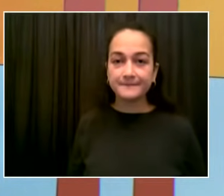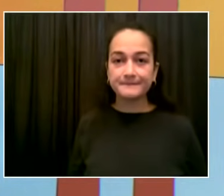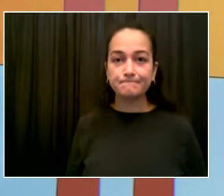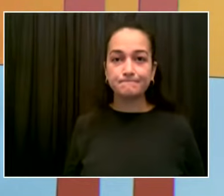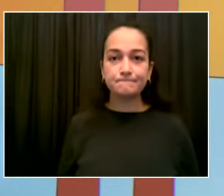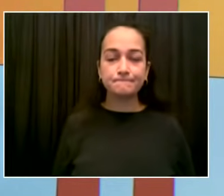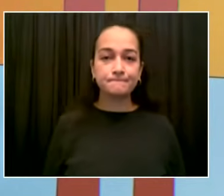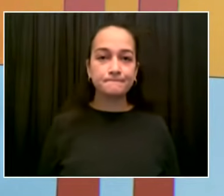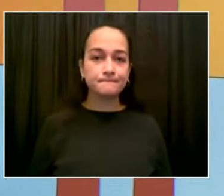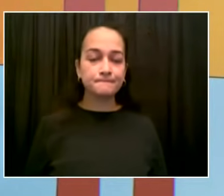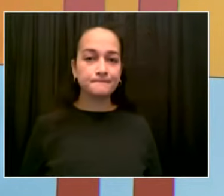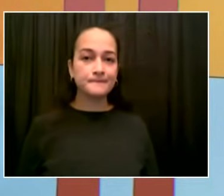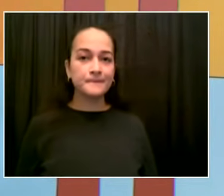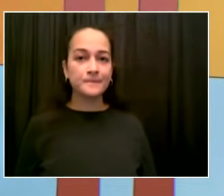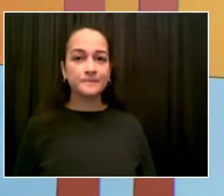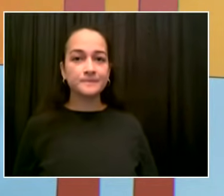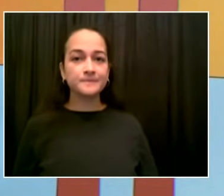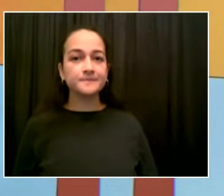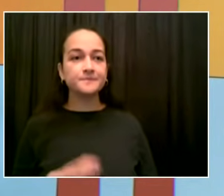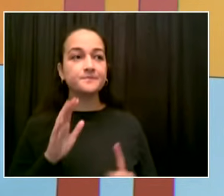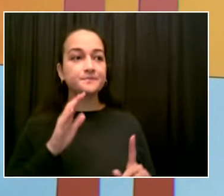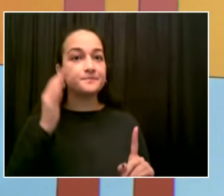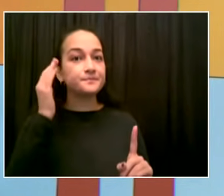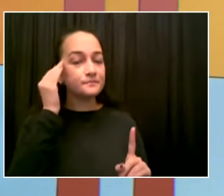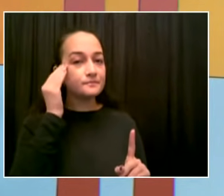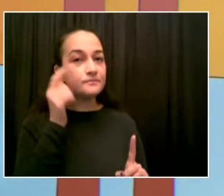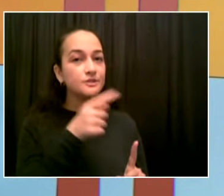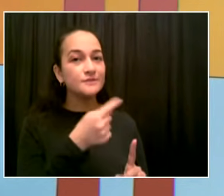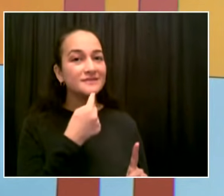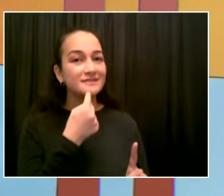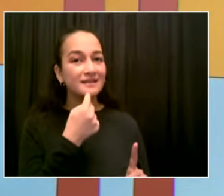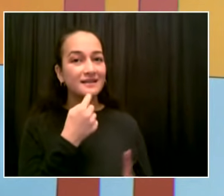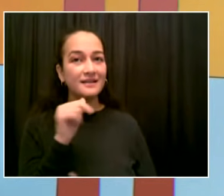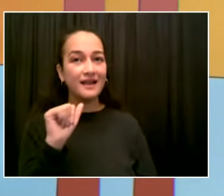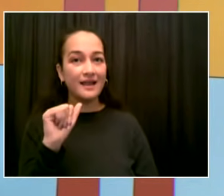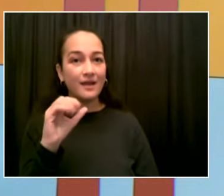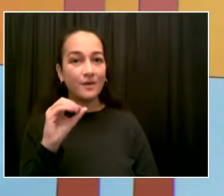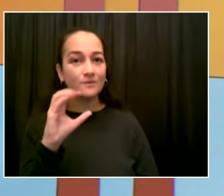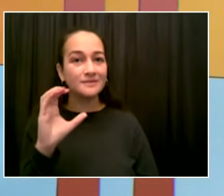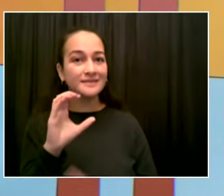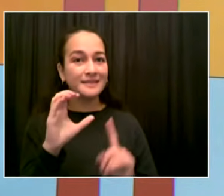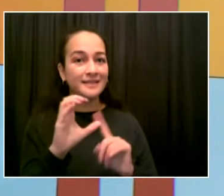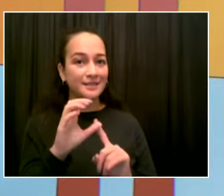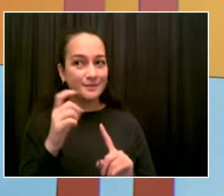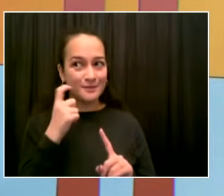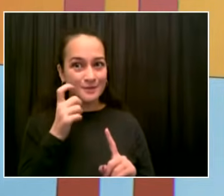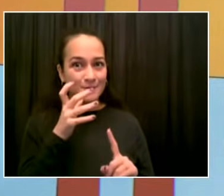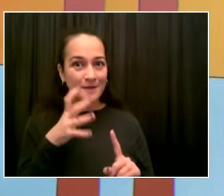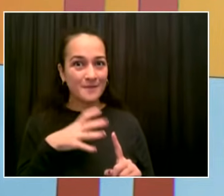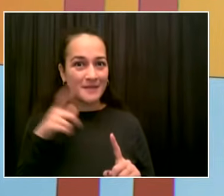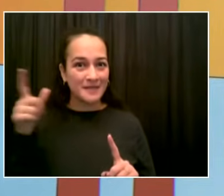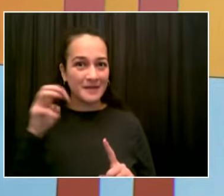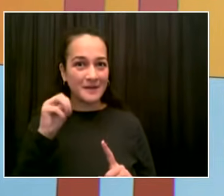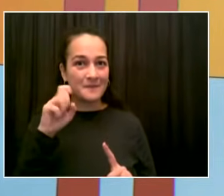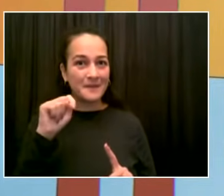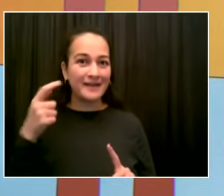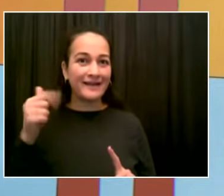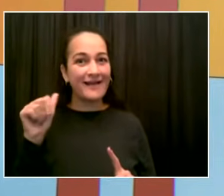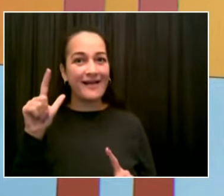GO AHEAD, JULIA. AND I KNOWOU Y